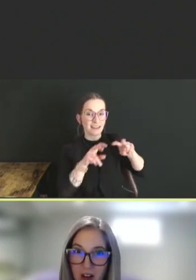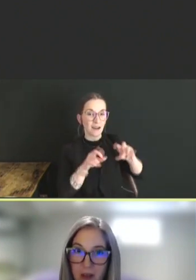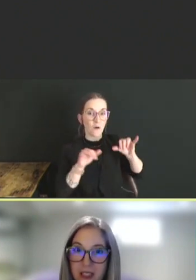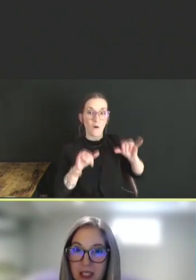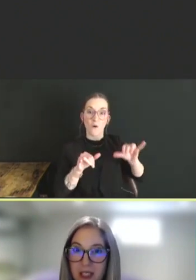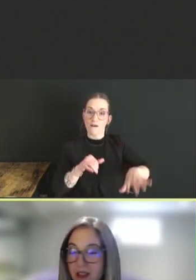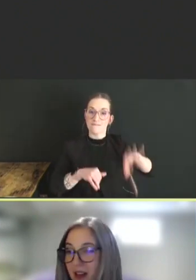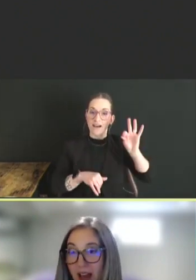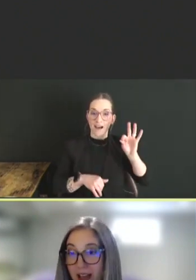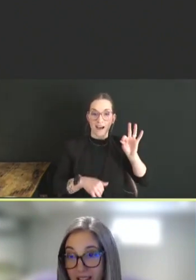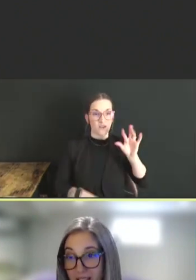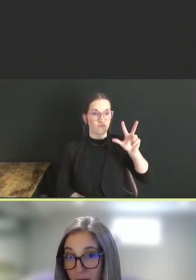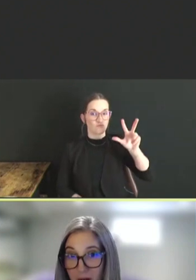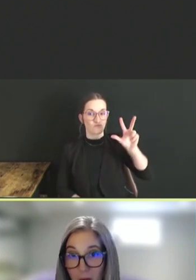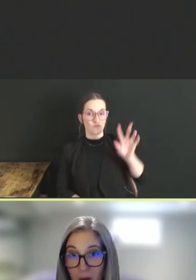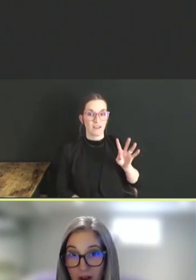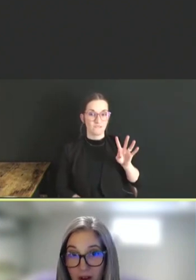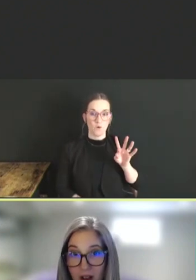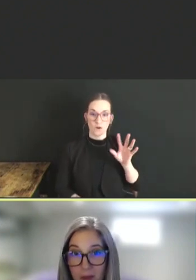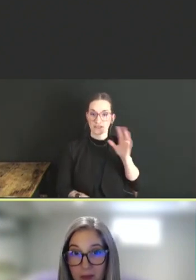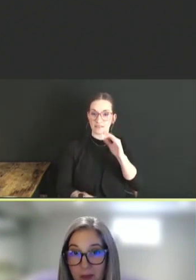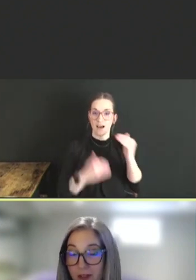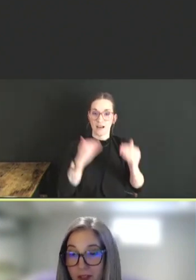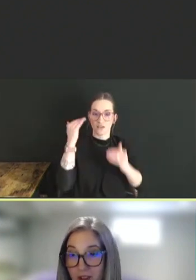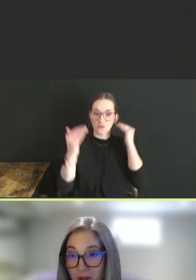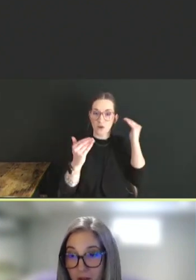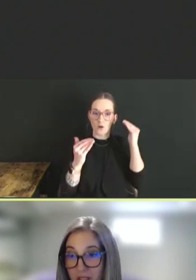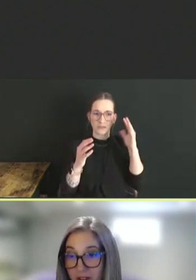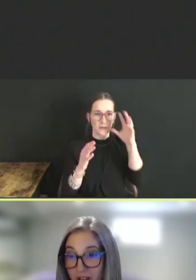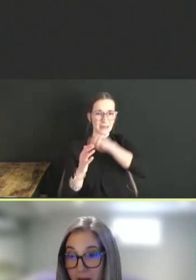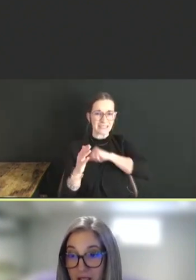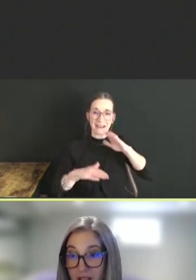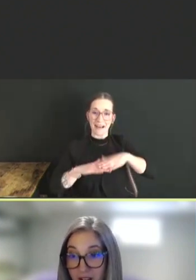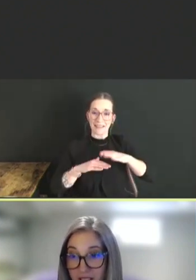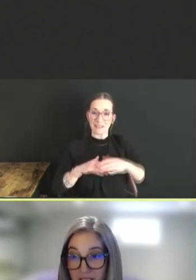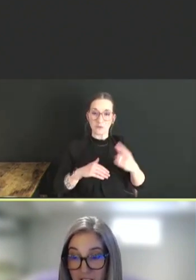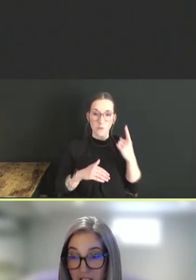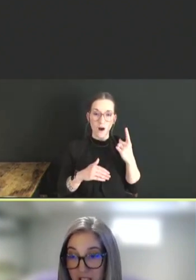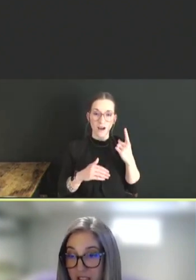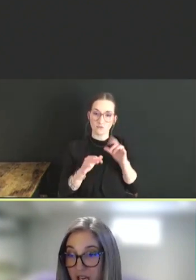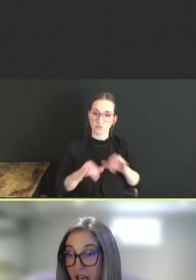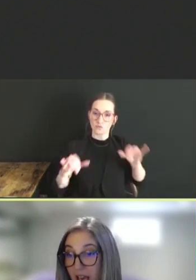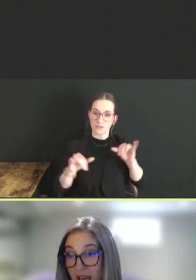missing at least one or more of the routinely recommended vaccinations.